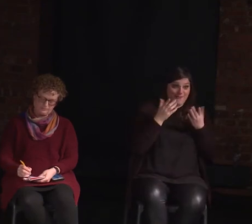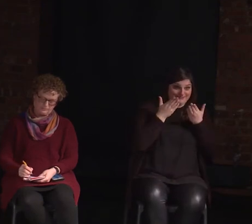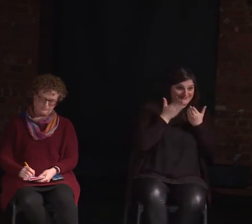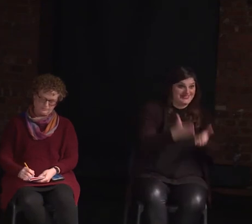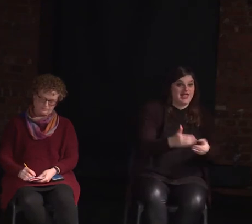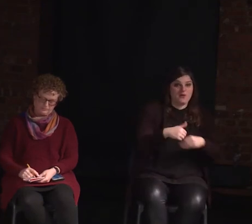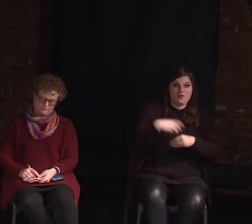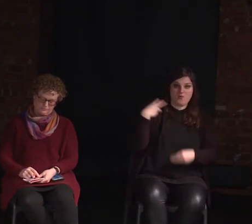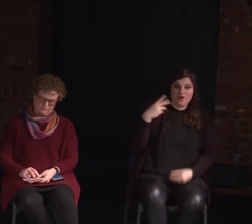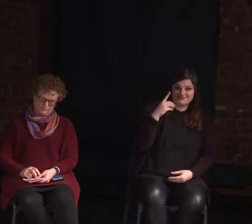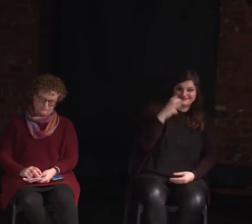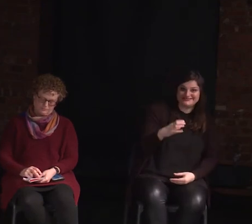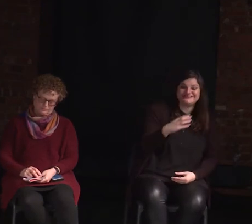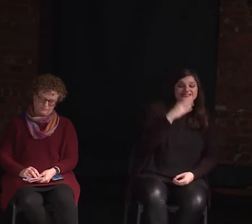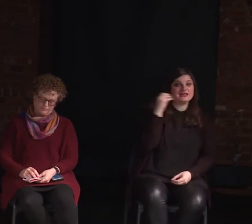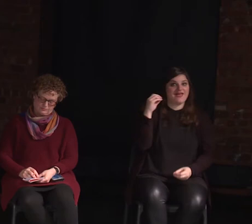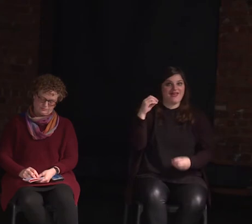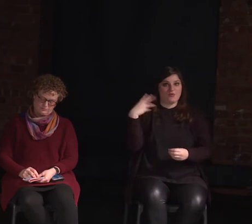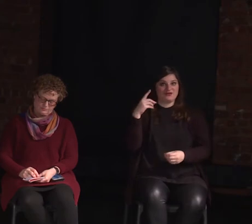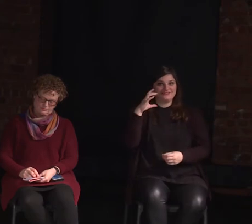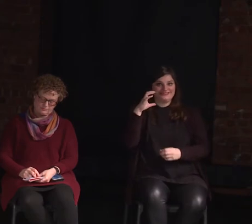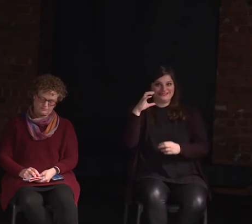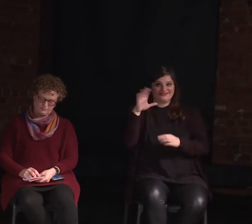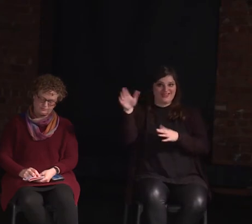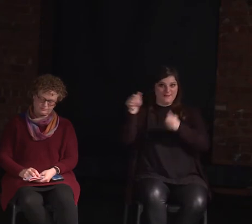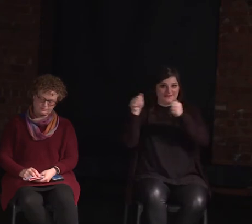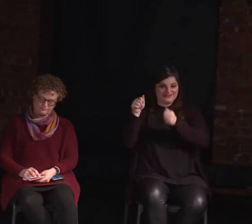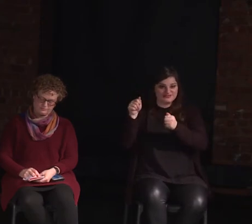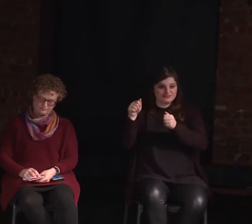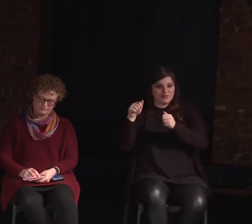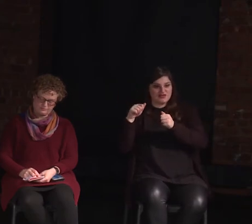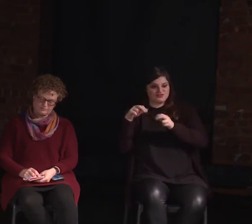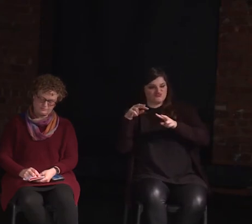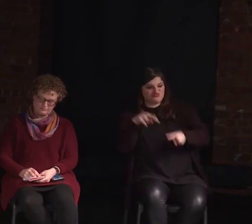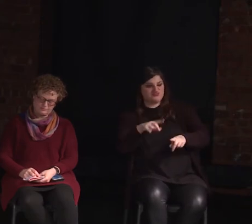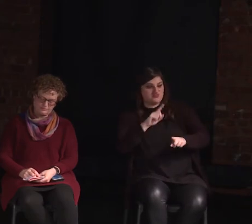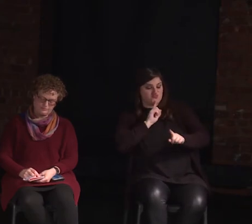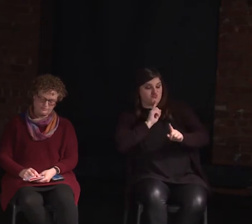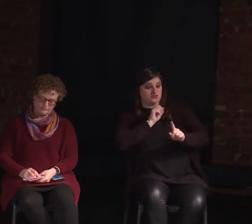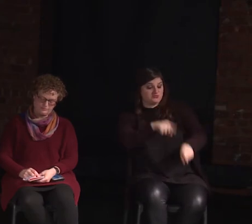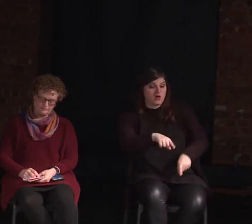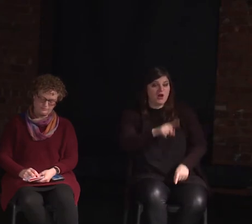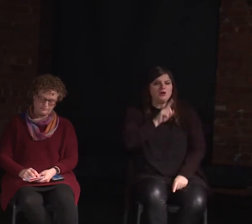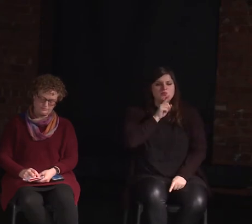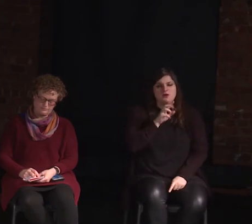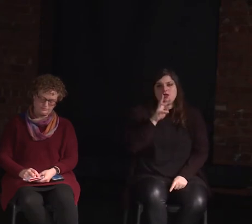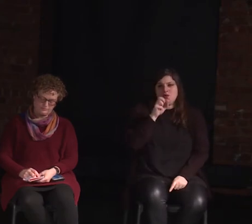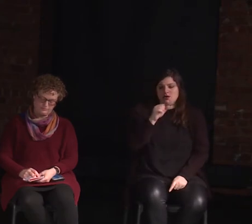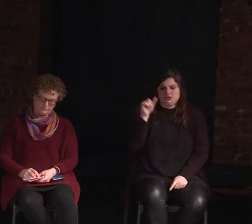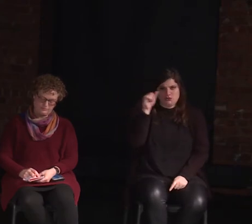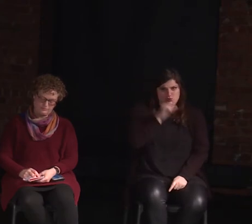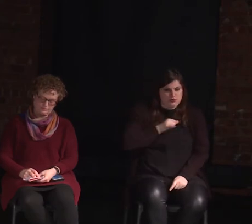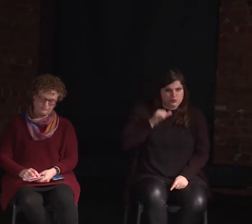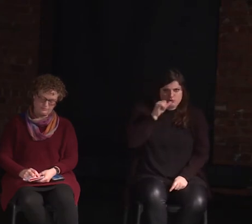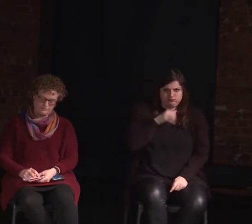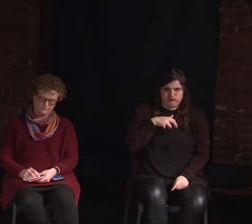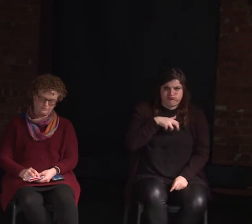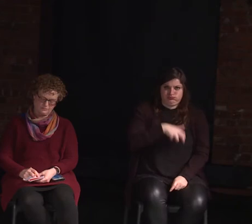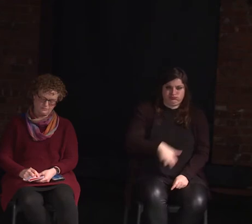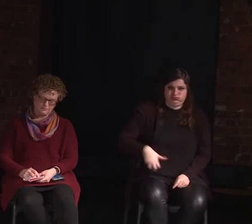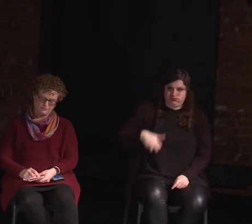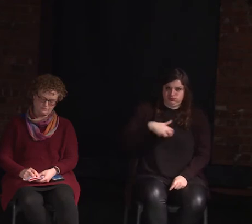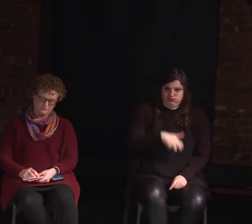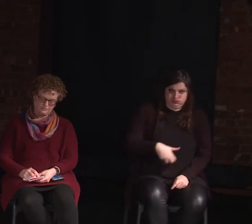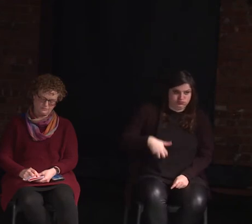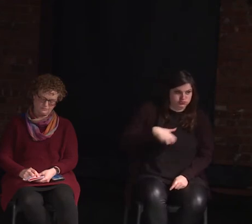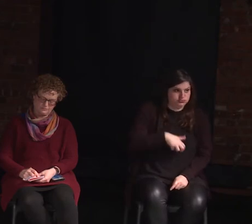egregiously off the charts that it created a bigger public controversy around something